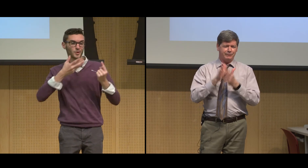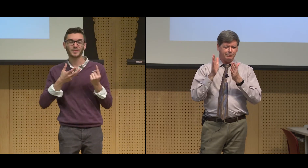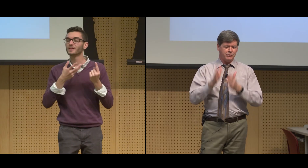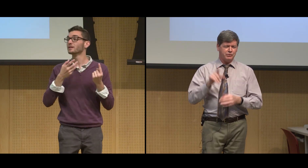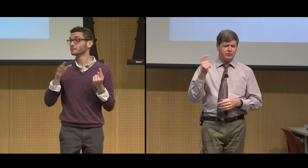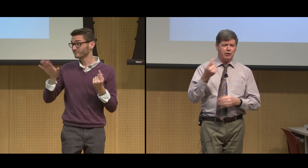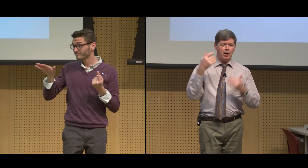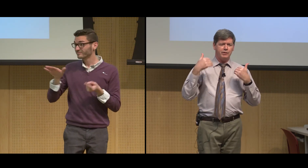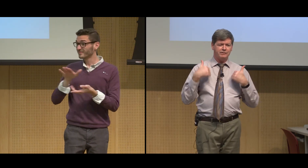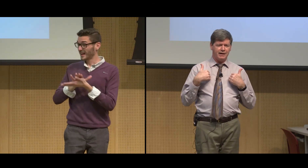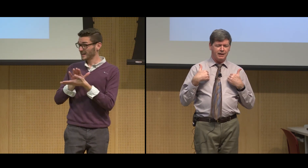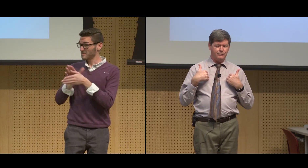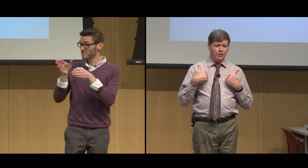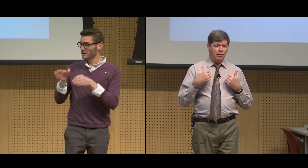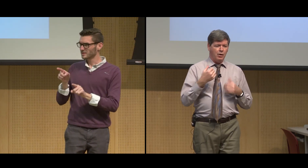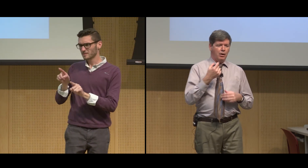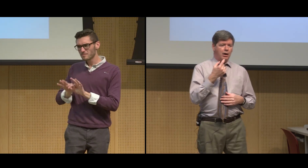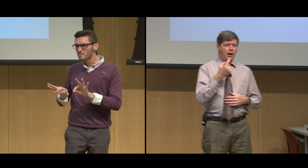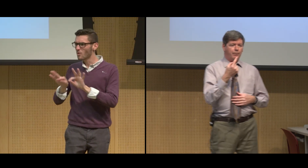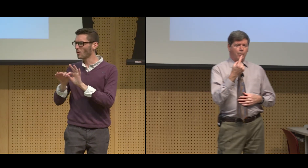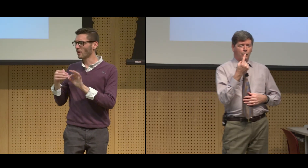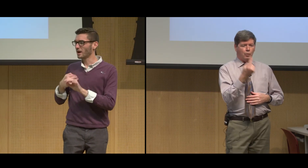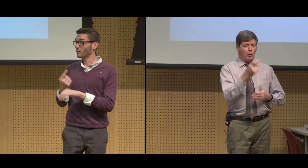an academic person should always have,